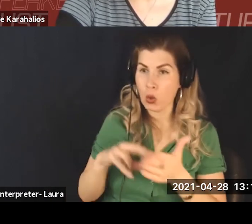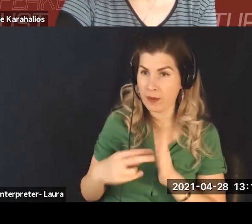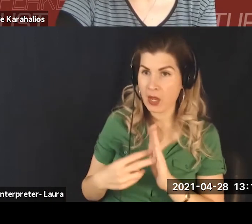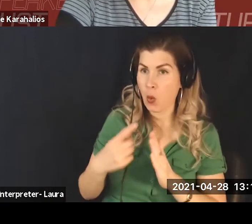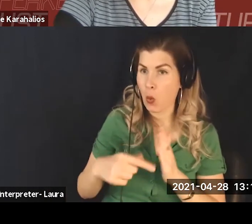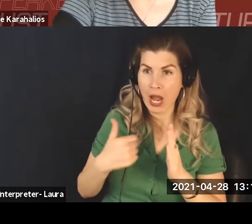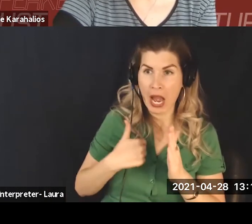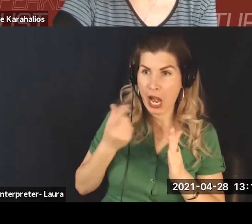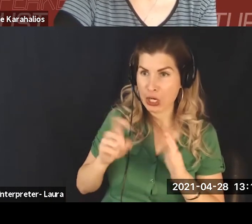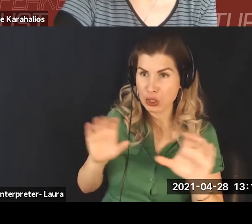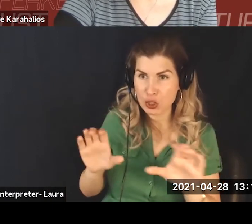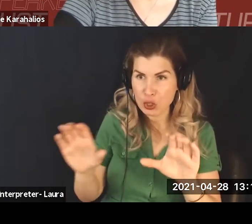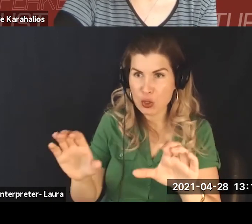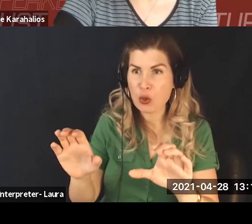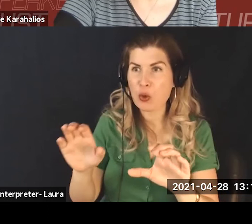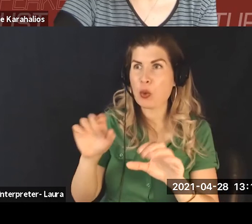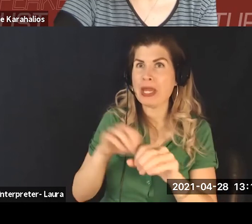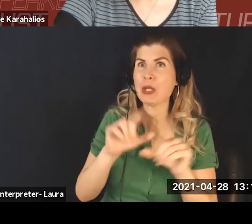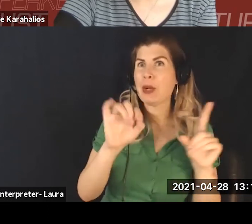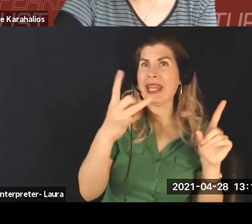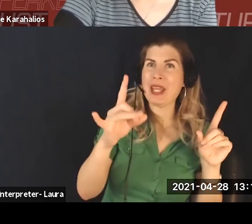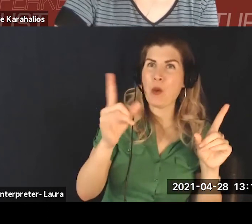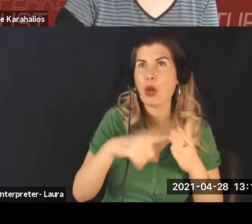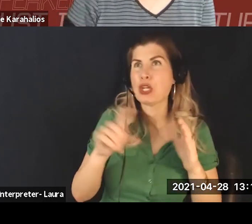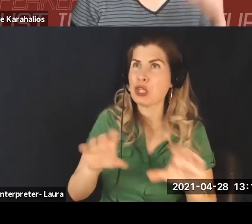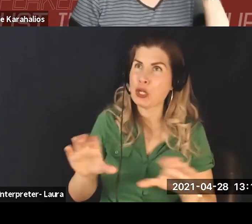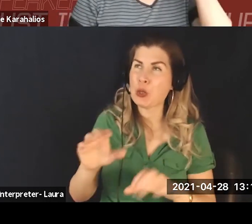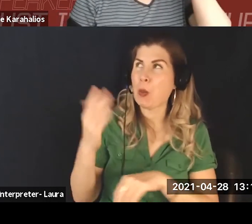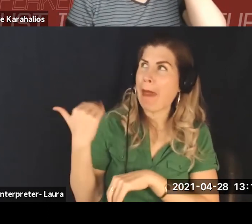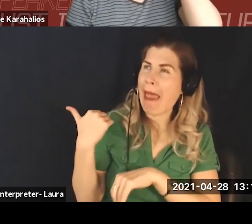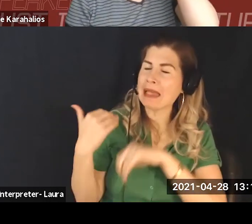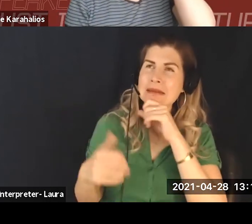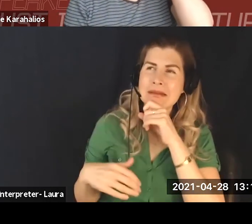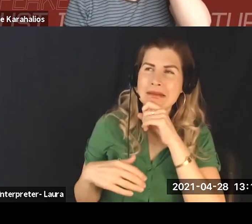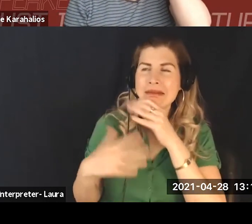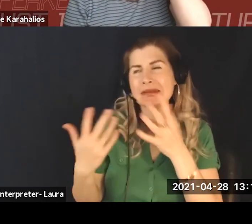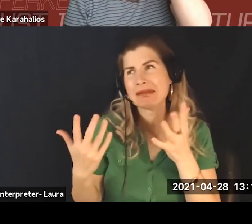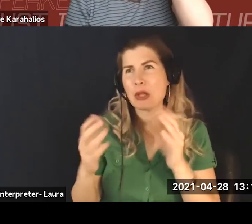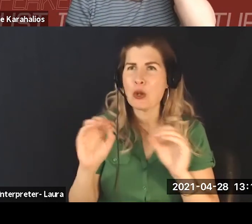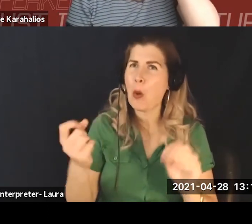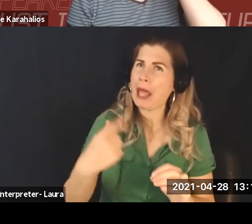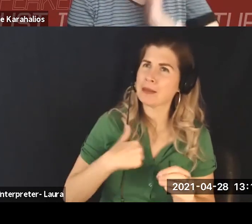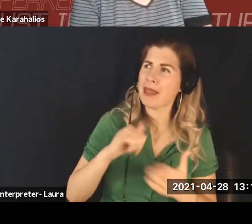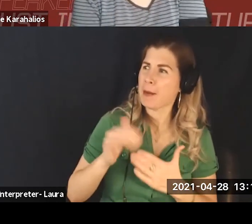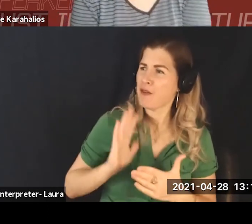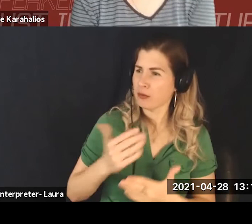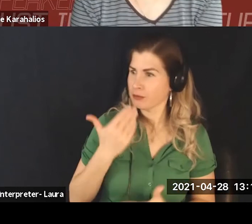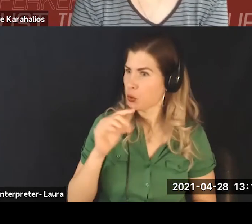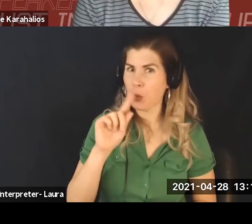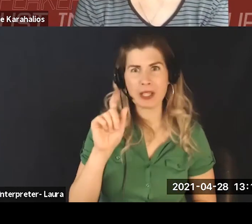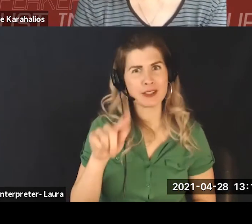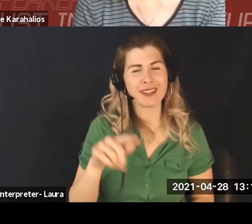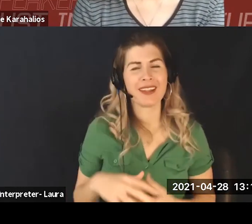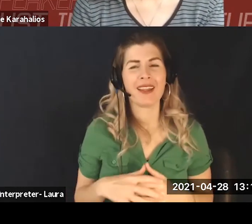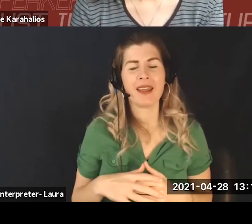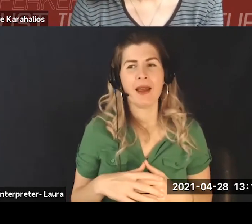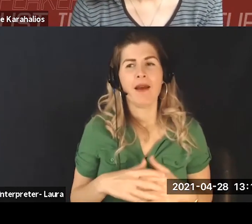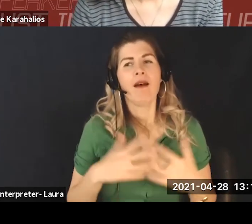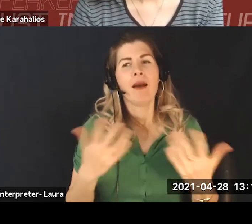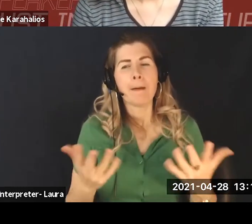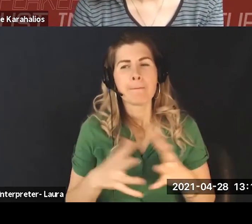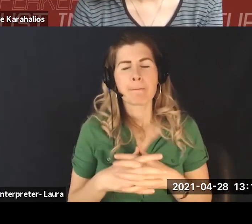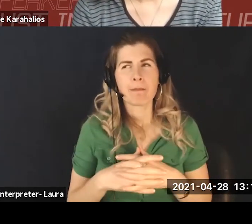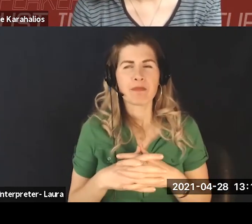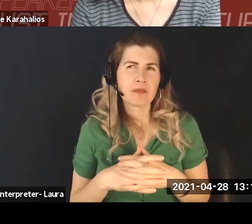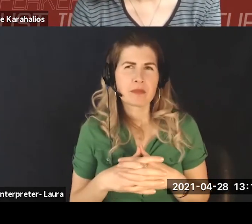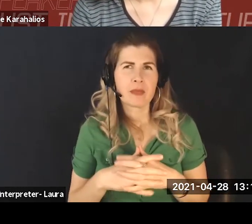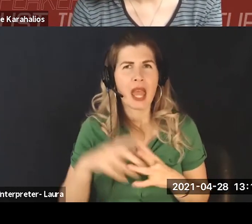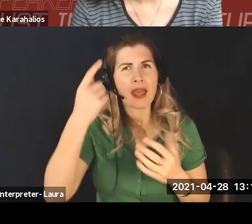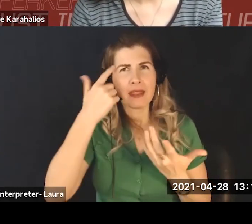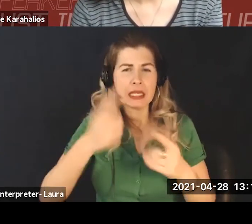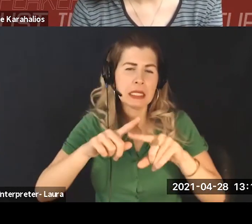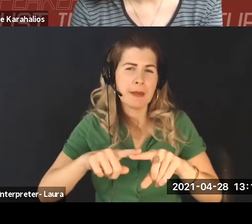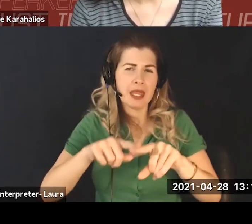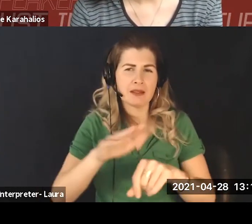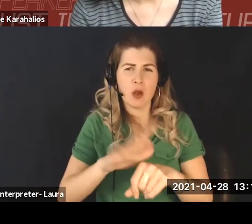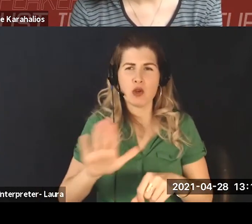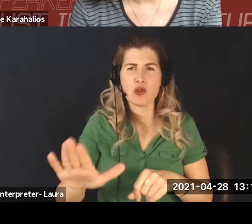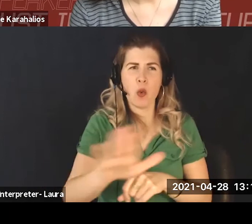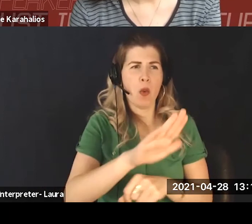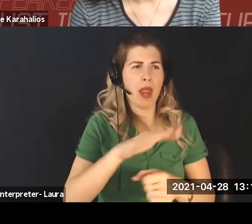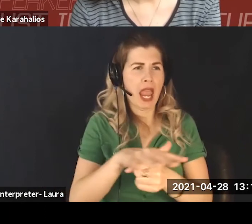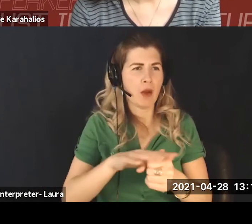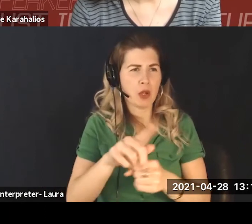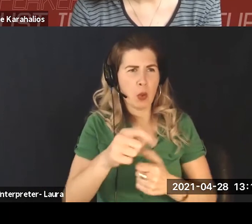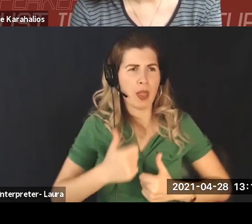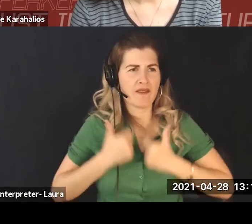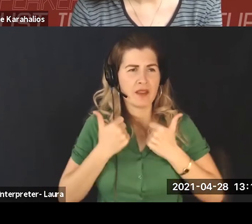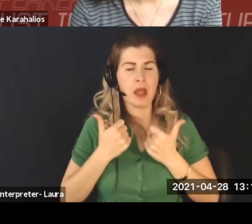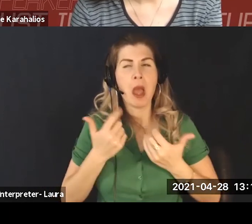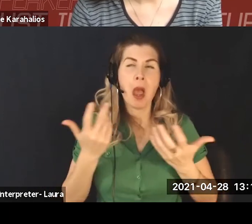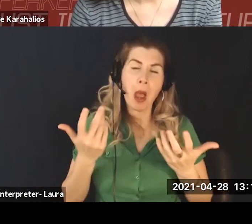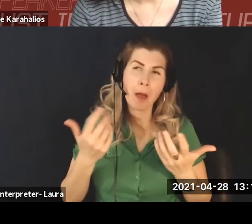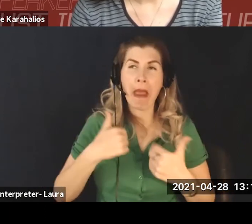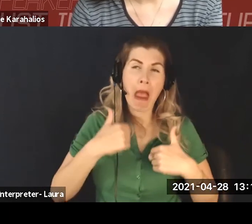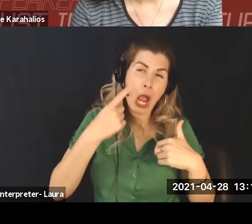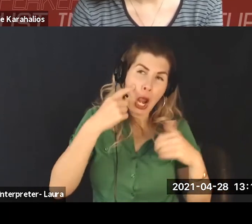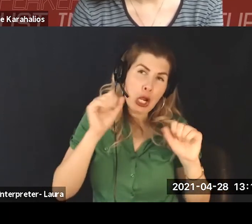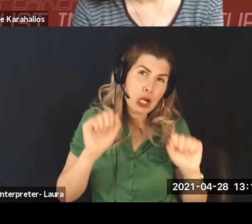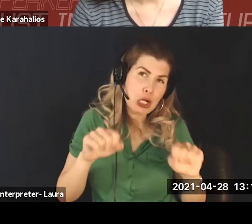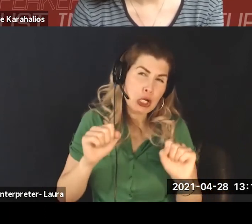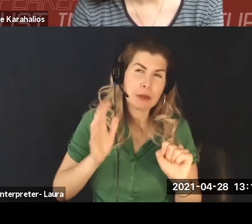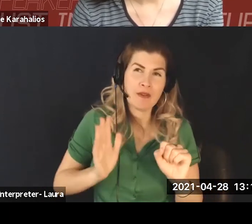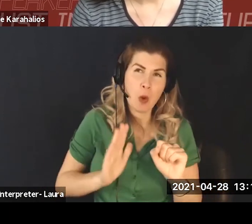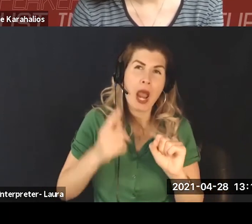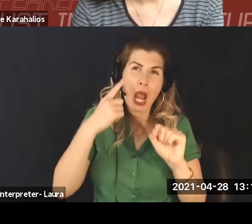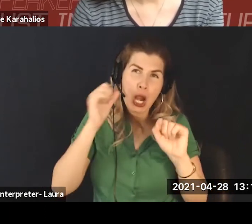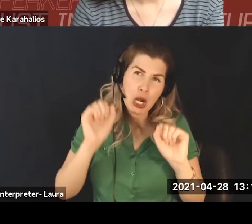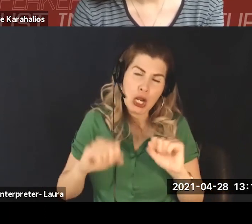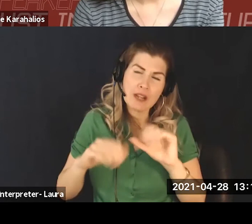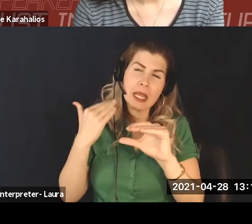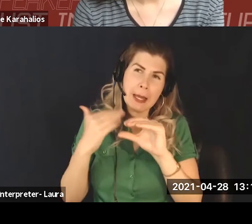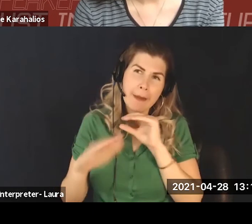Oh yeah what should What should I have done. What should I have done in my 2018. No one's asked me that before, that's a good question. Um, yeah, I guess, it probably depends where you live, but I guess what I could have done is I could have sent an email